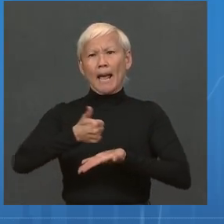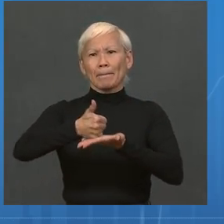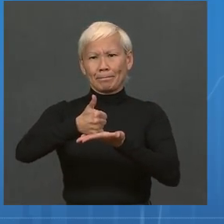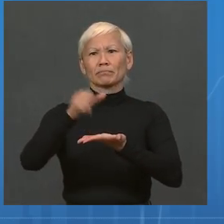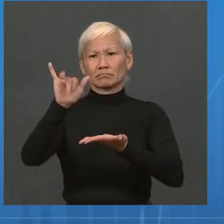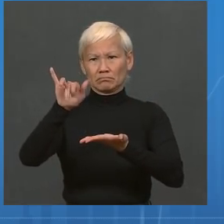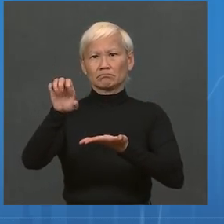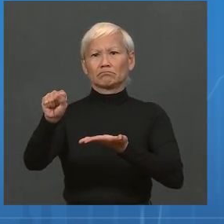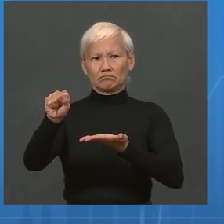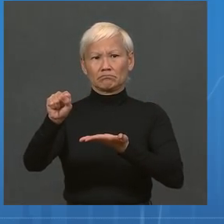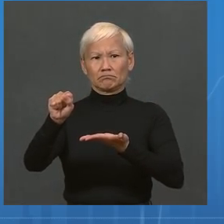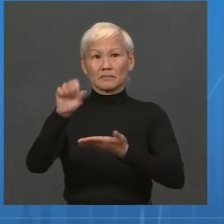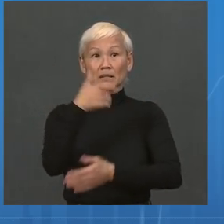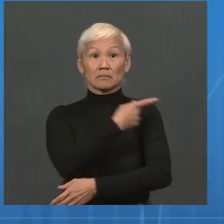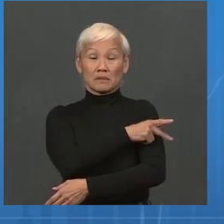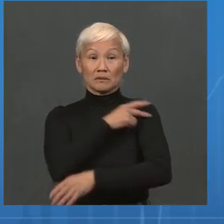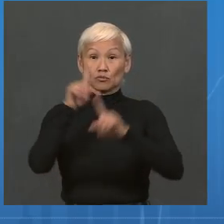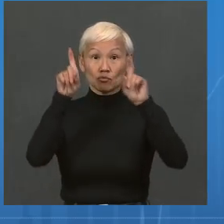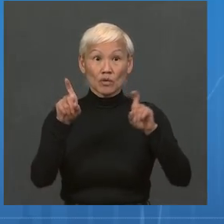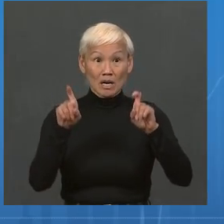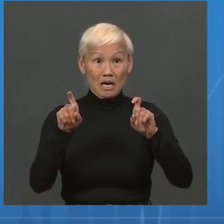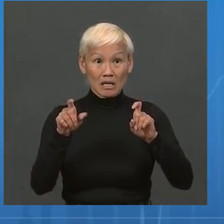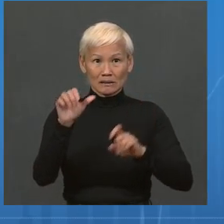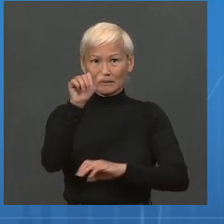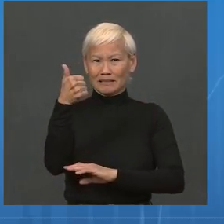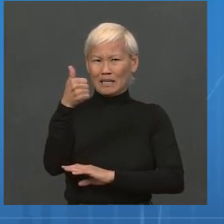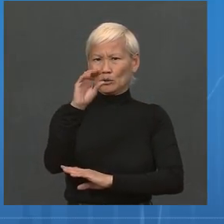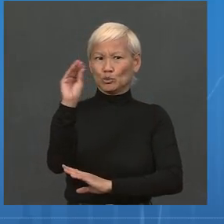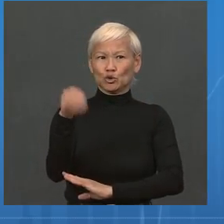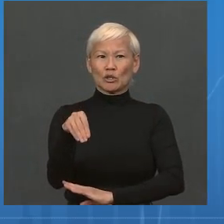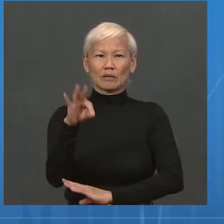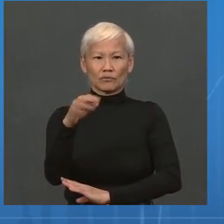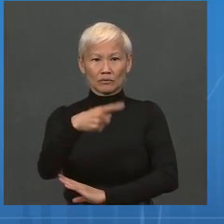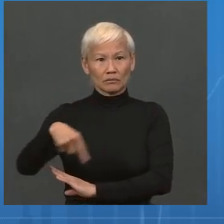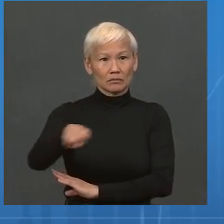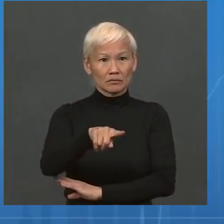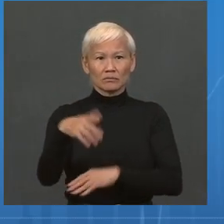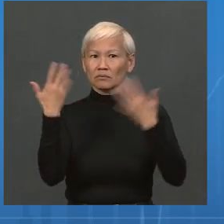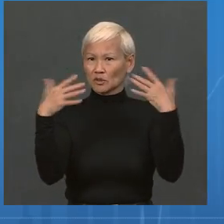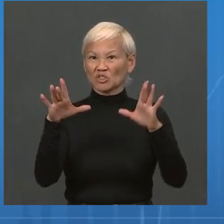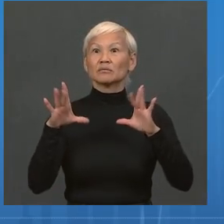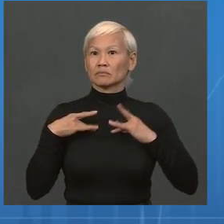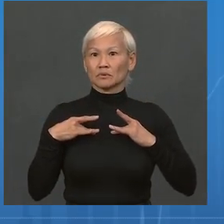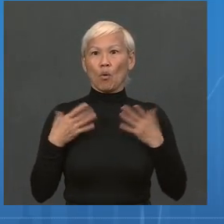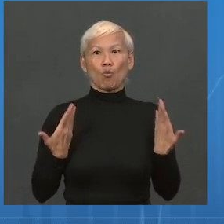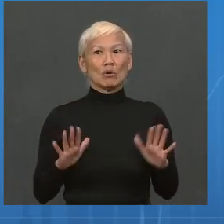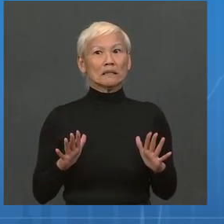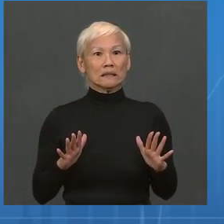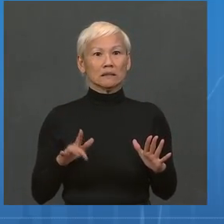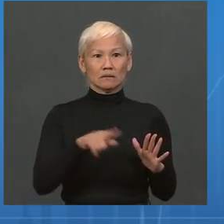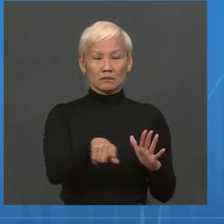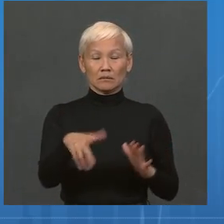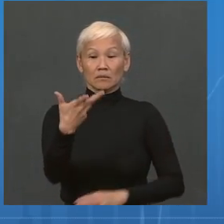for the kids had previous infection, and we have seen that it bolsters their protection and it is safe to do.